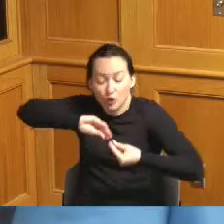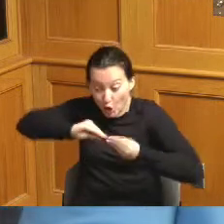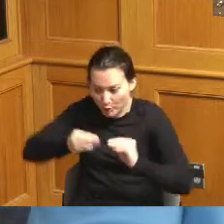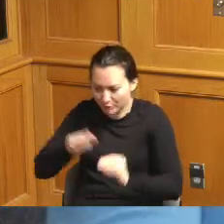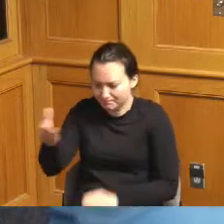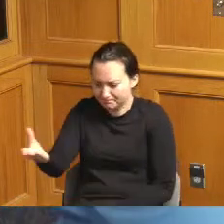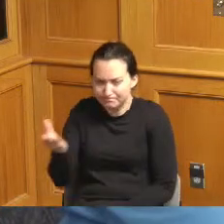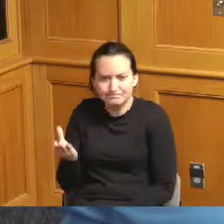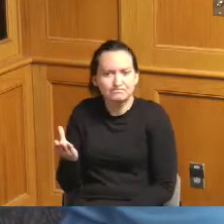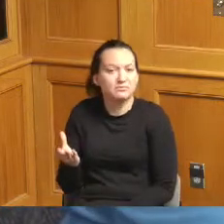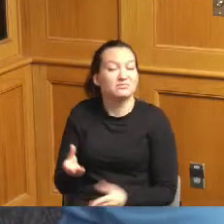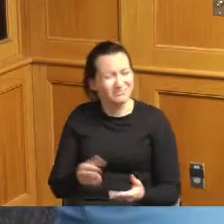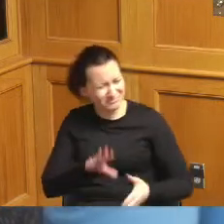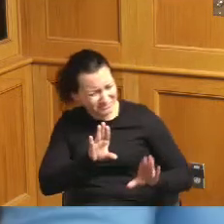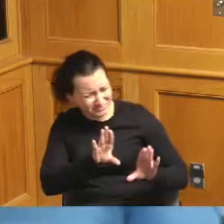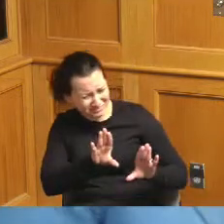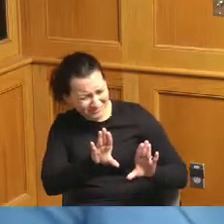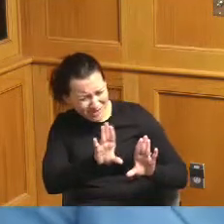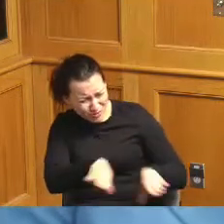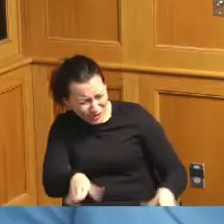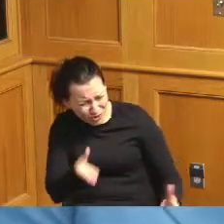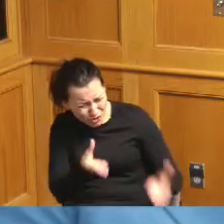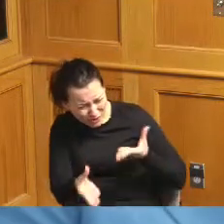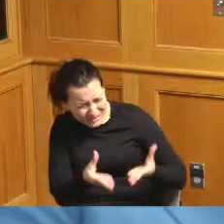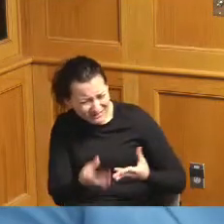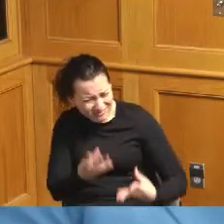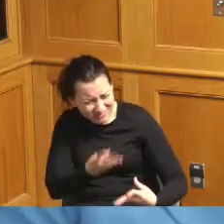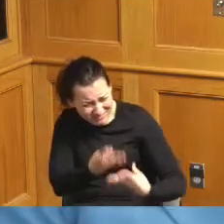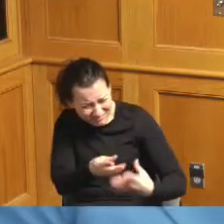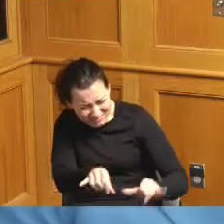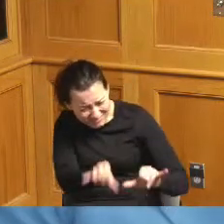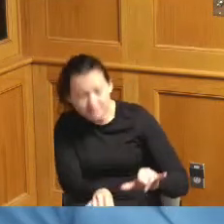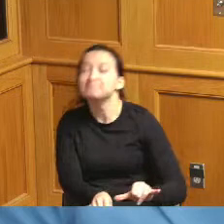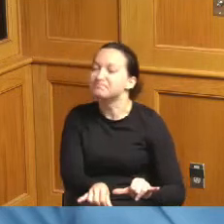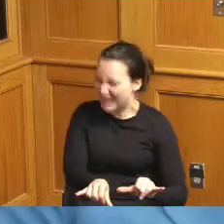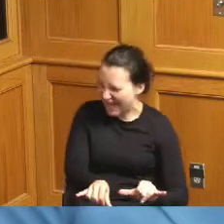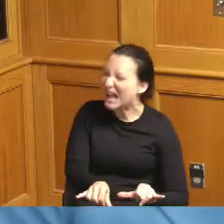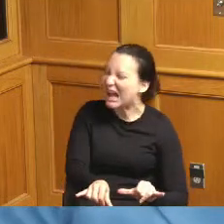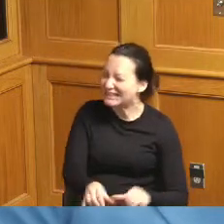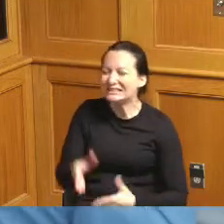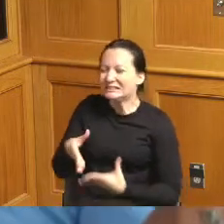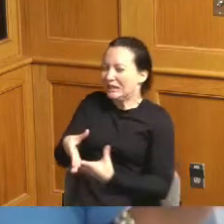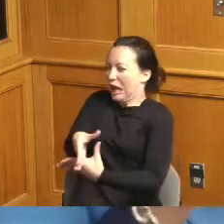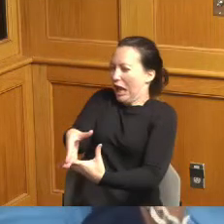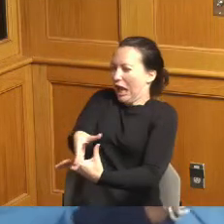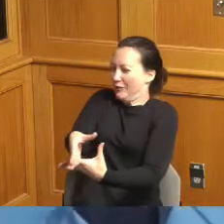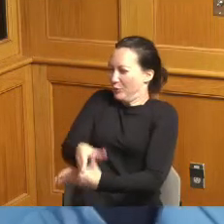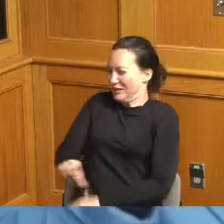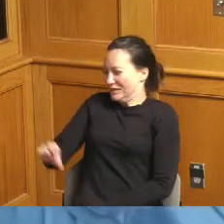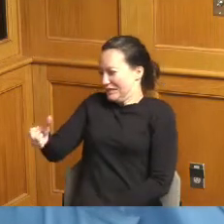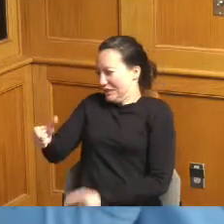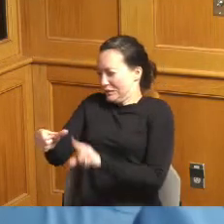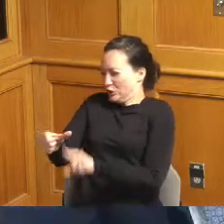numbers are we talking number of children services children in detention yes yes between 10 and 12 at